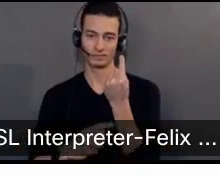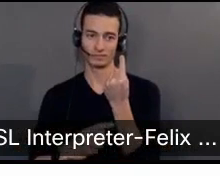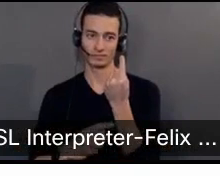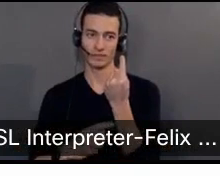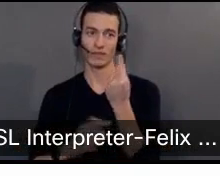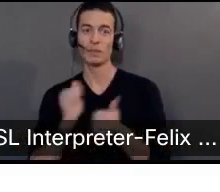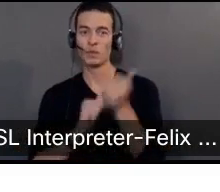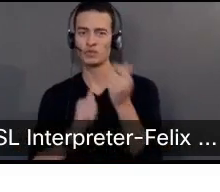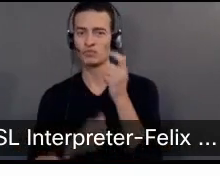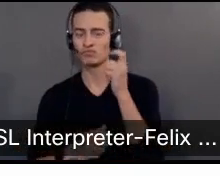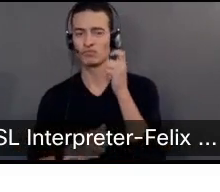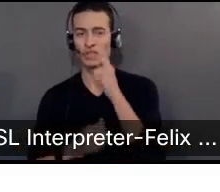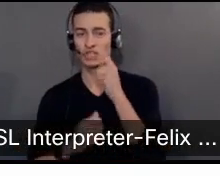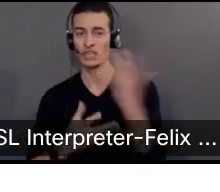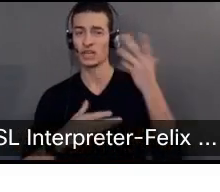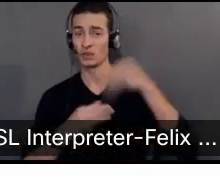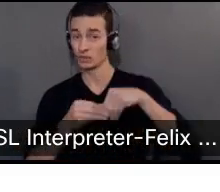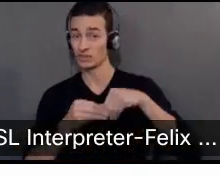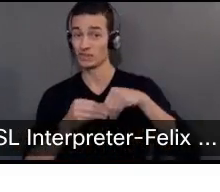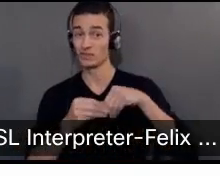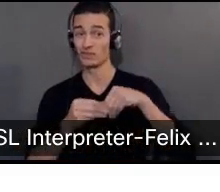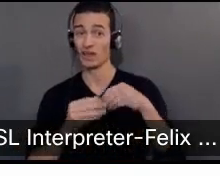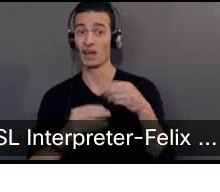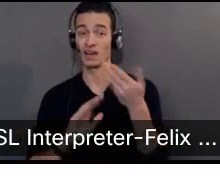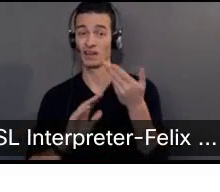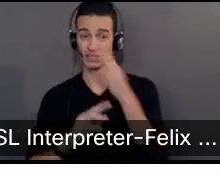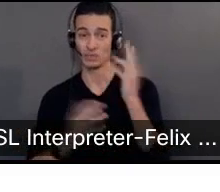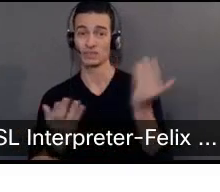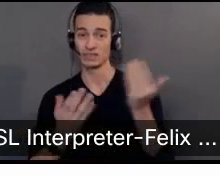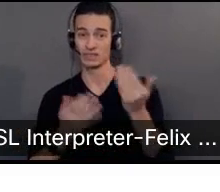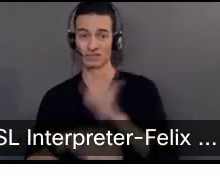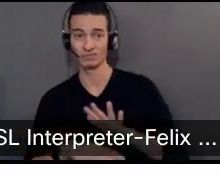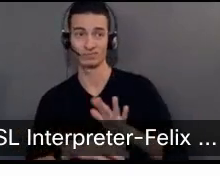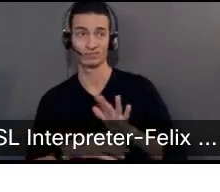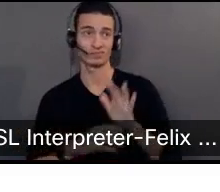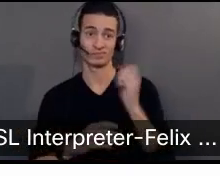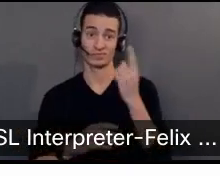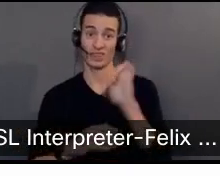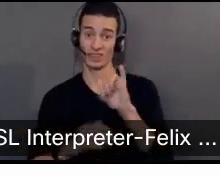By the 2021 long Institute hospital index, but social responsibility.